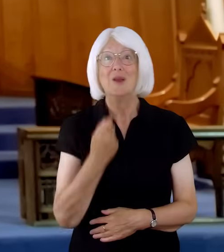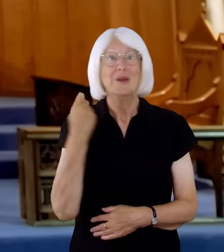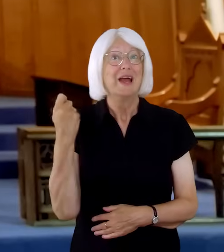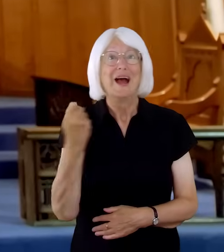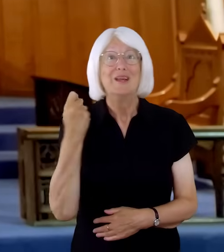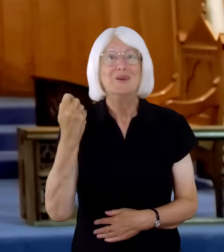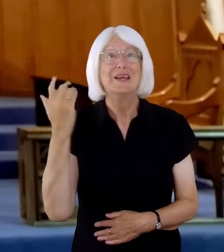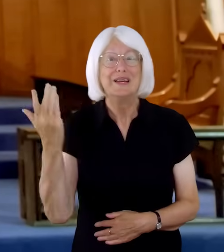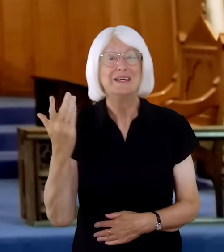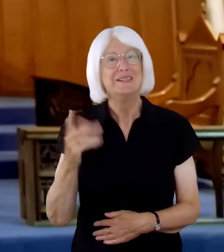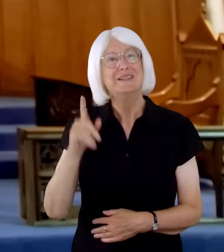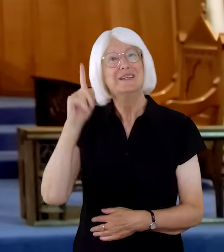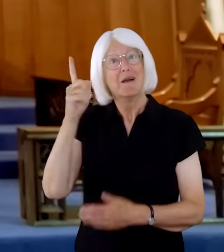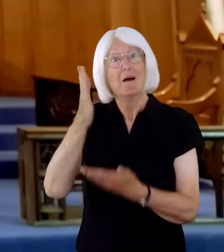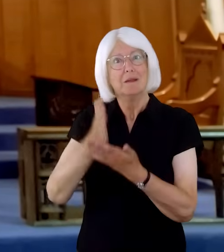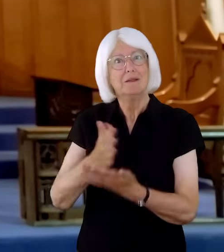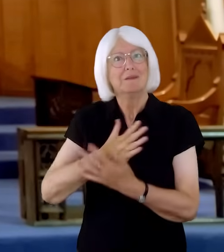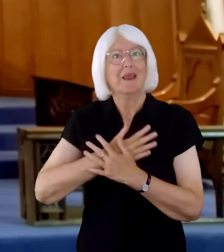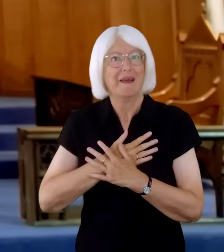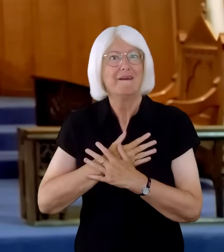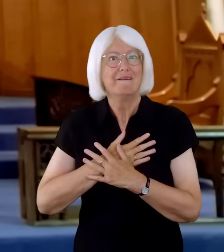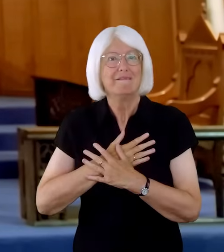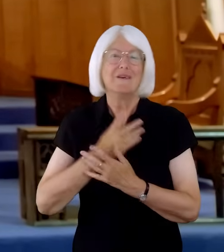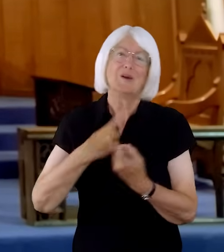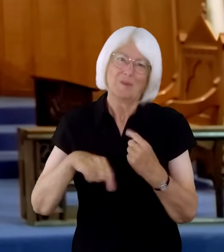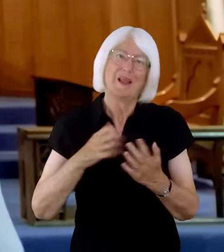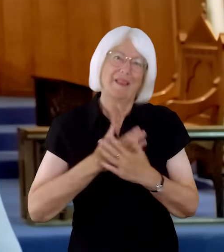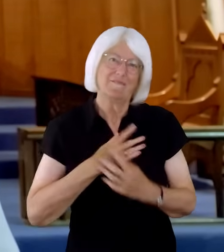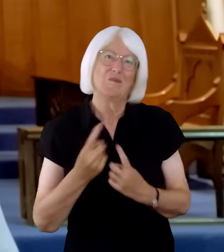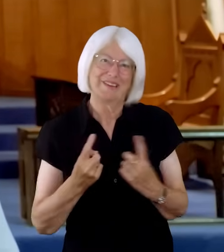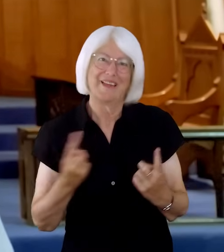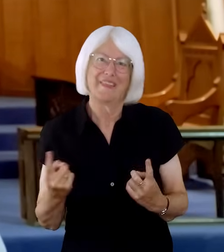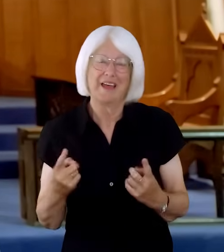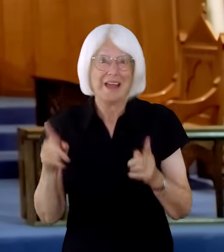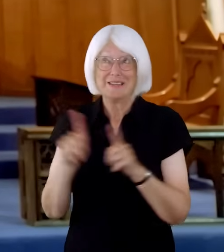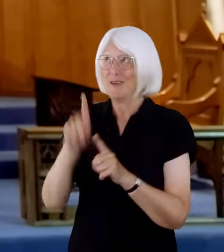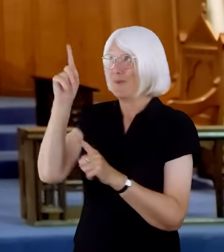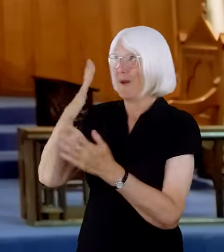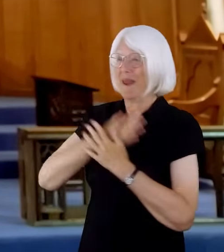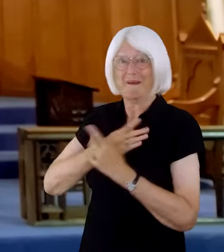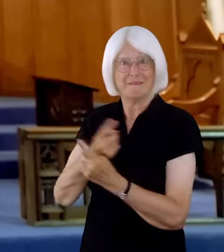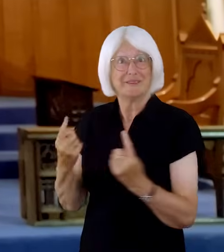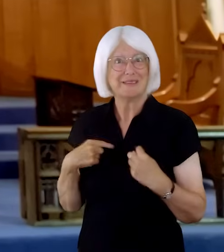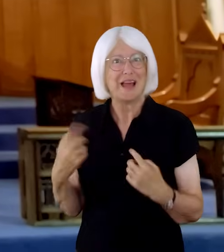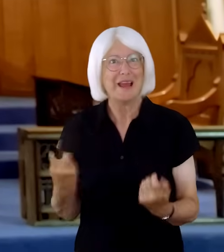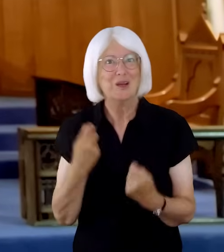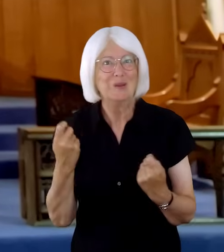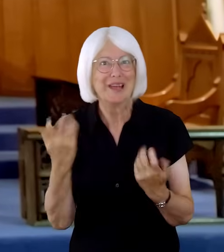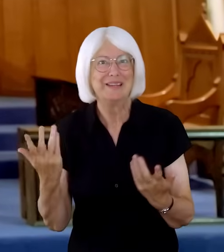Hallelujah. Hallelujah. God is love. Let us love one another as God has loved us. Hallelujah.